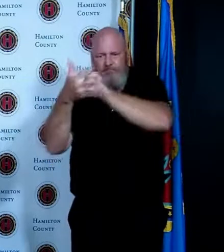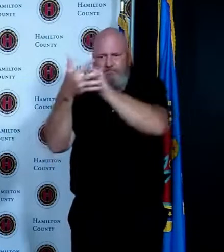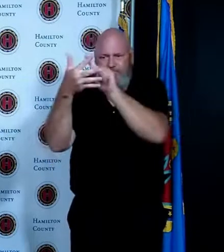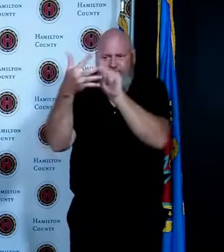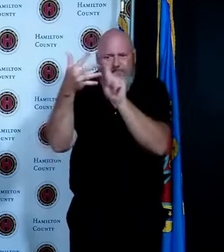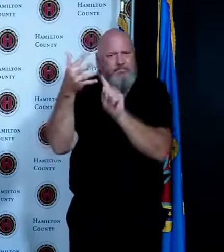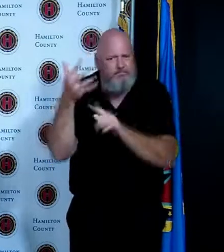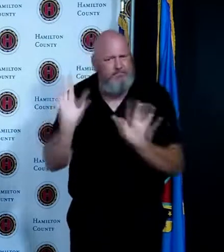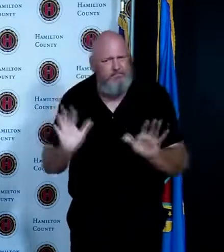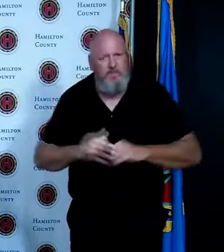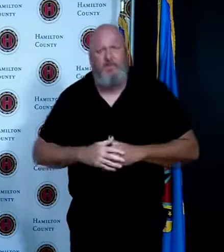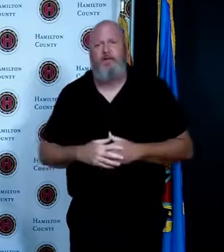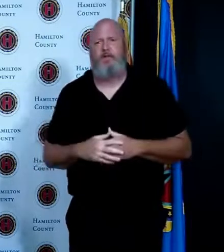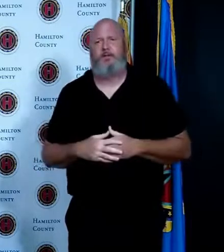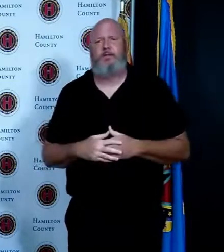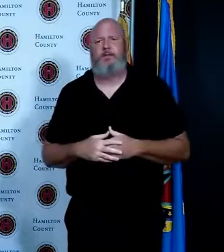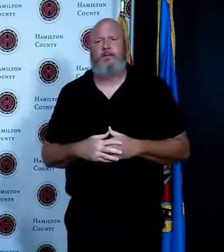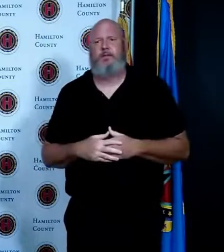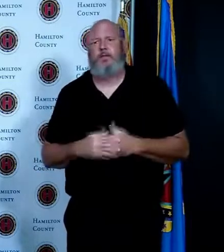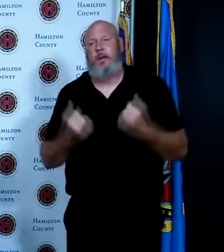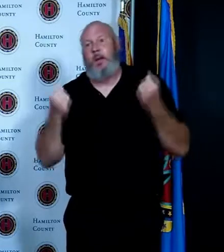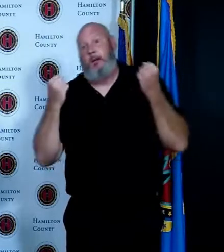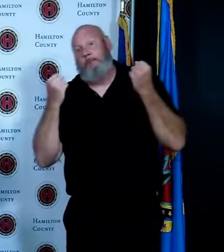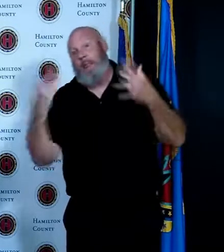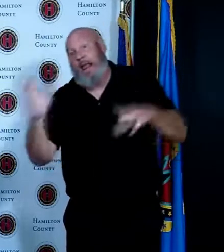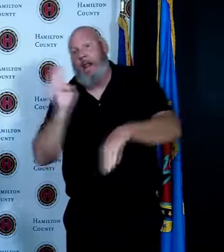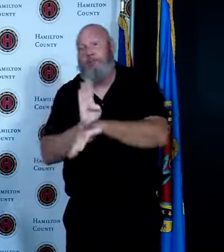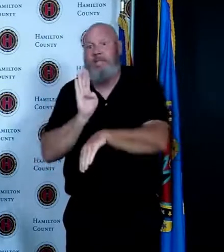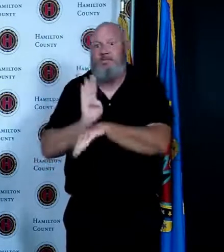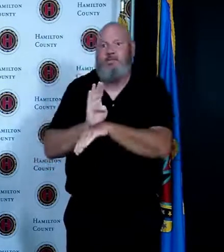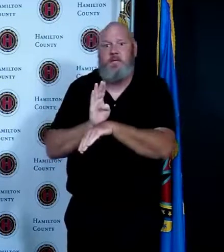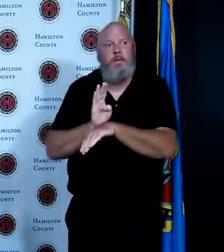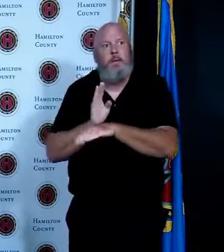planning on putting up their own signs and requiring anyone entering their